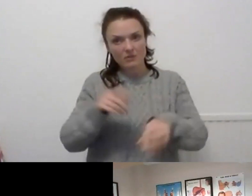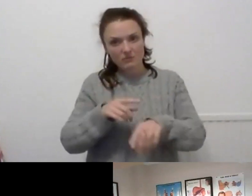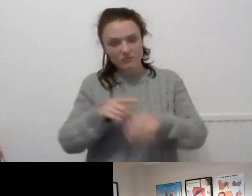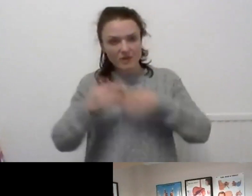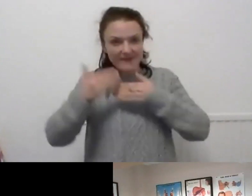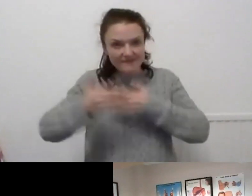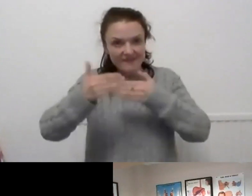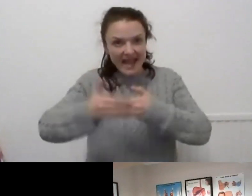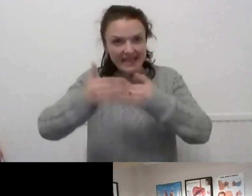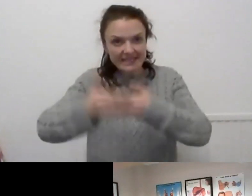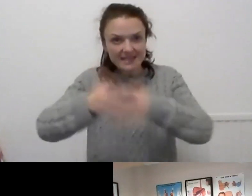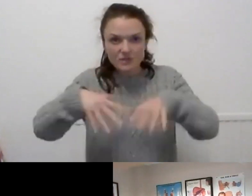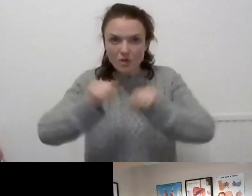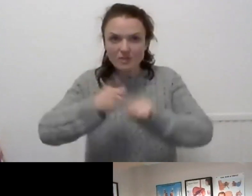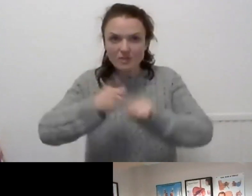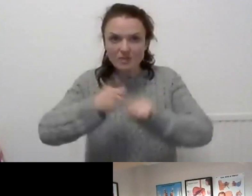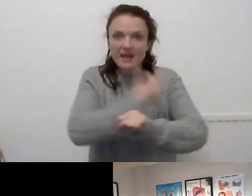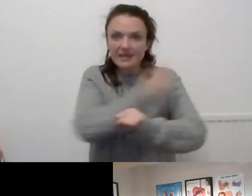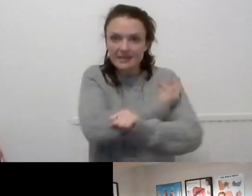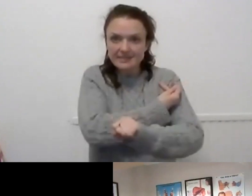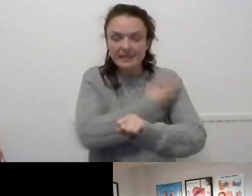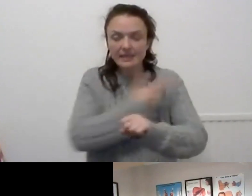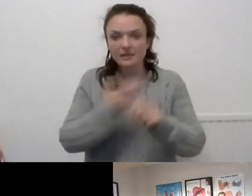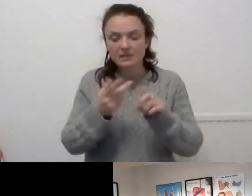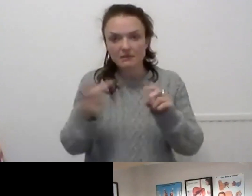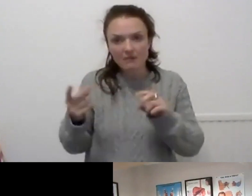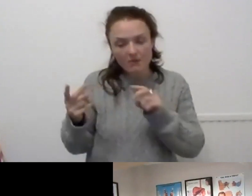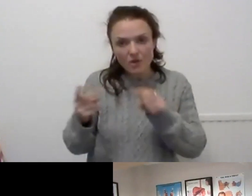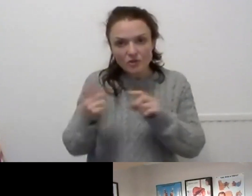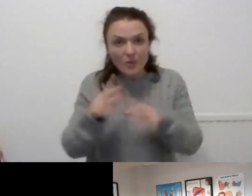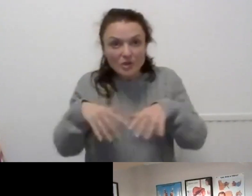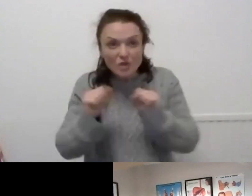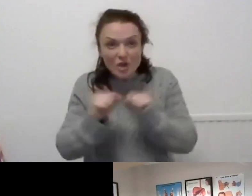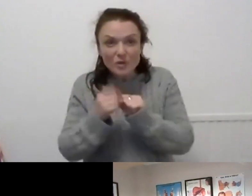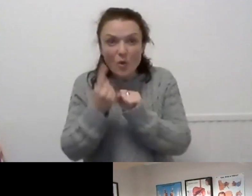the mass vaccination centers phased its approach has started off with one pod delivering vaccines,